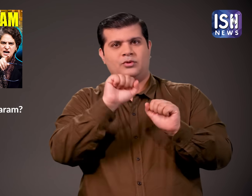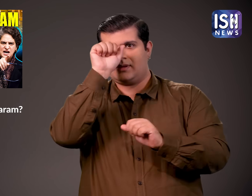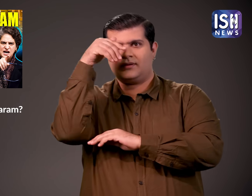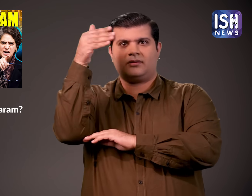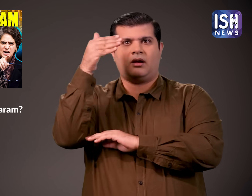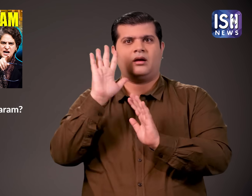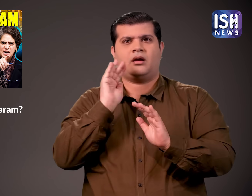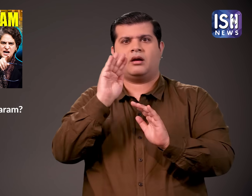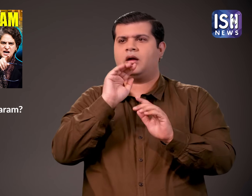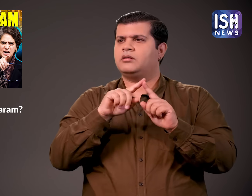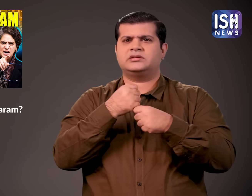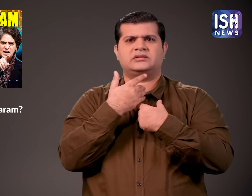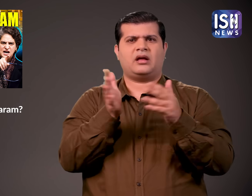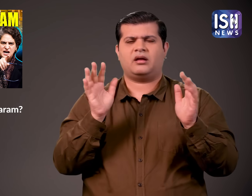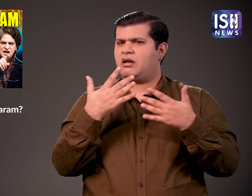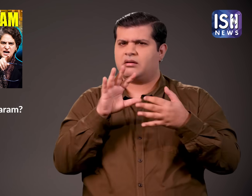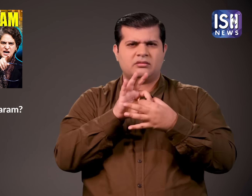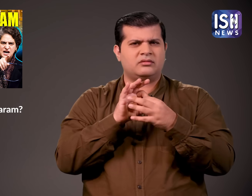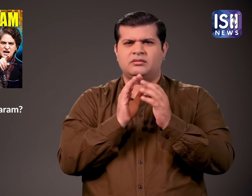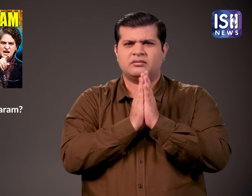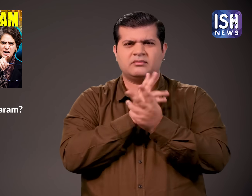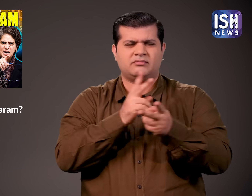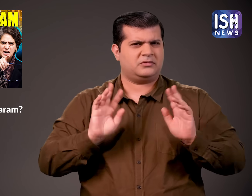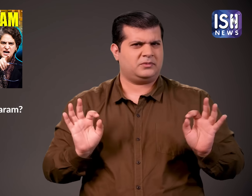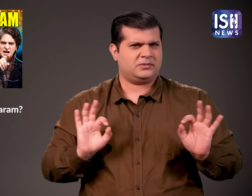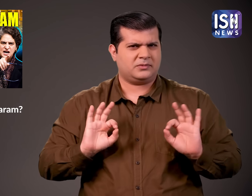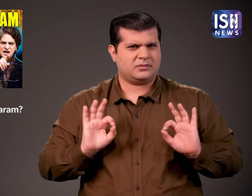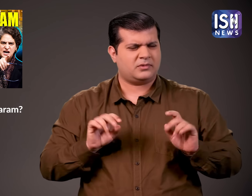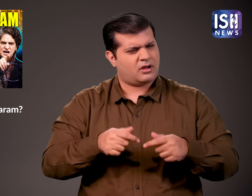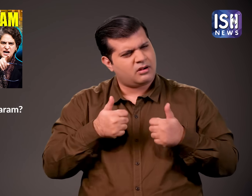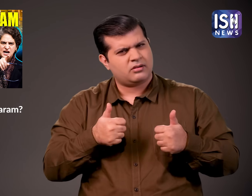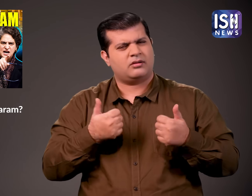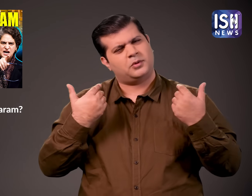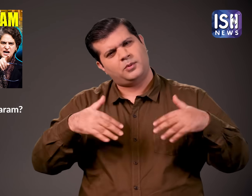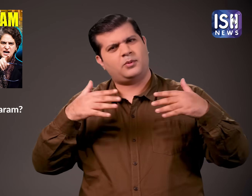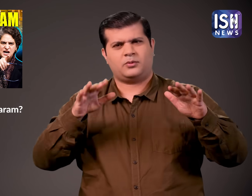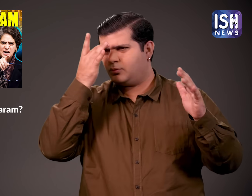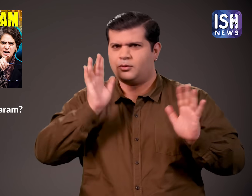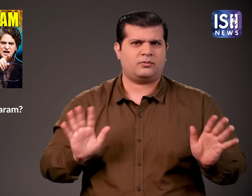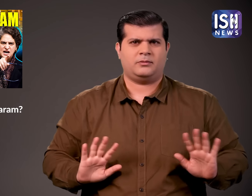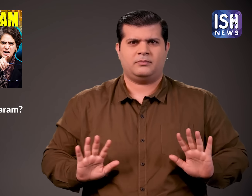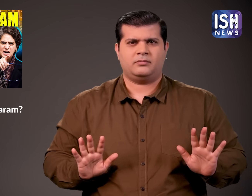expressed pure patriotism, and did not offend any community.